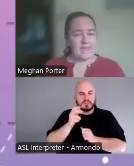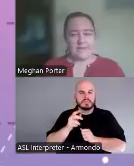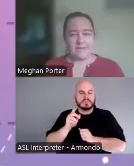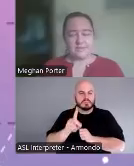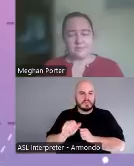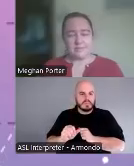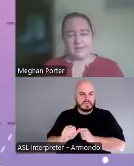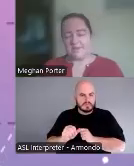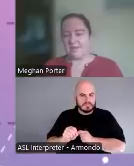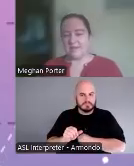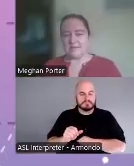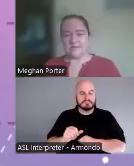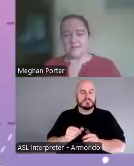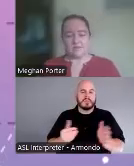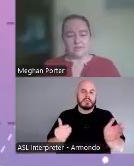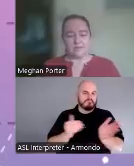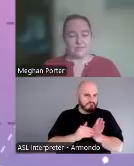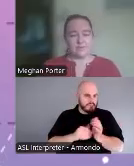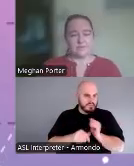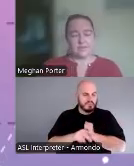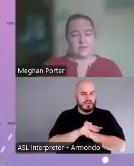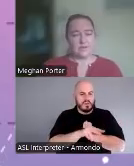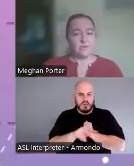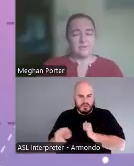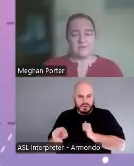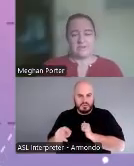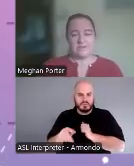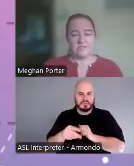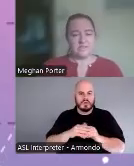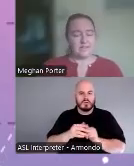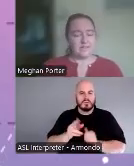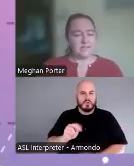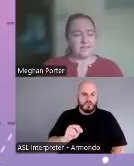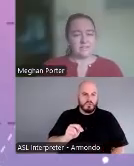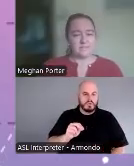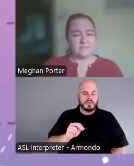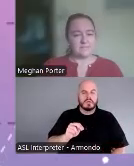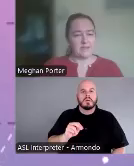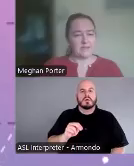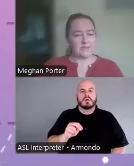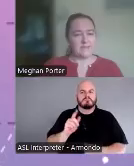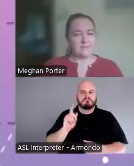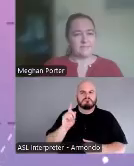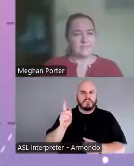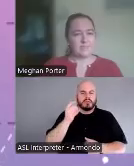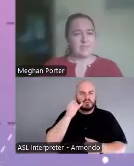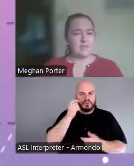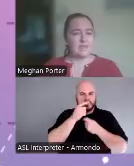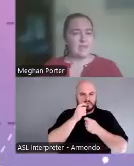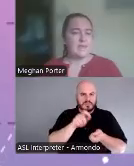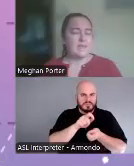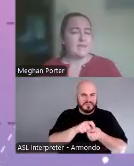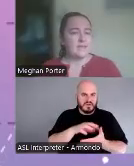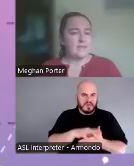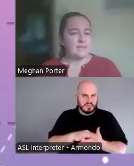And so, again, you can take a look at those on your own if you're interested in the specific content.